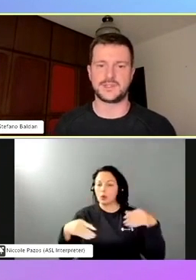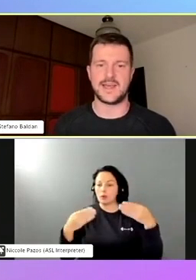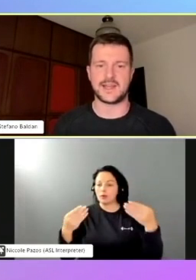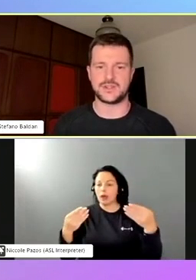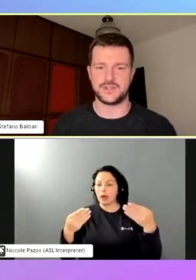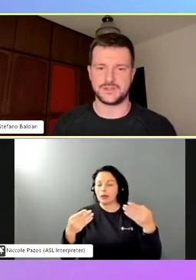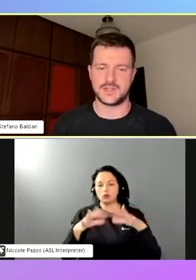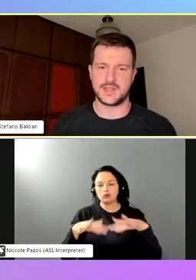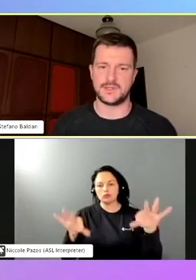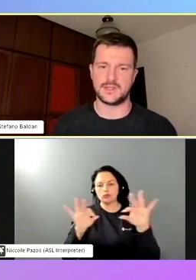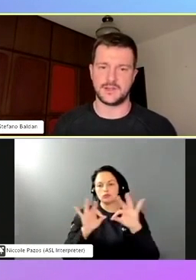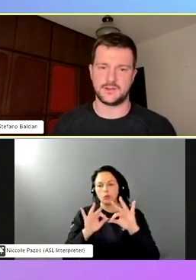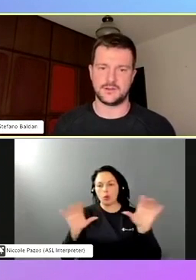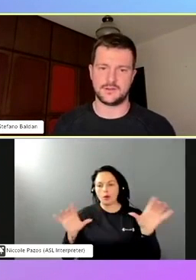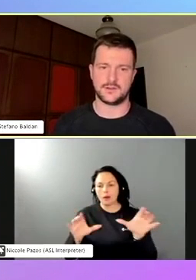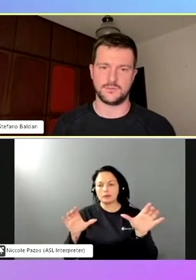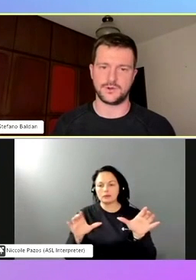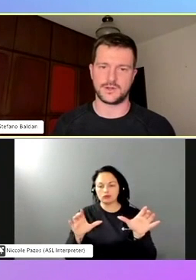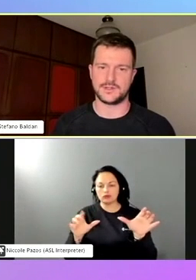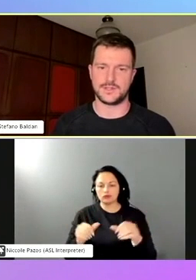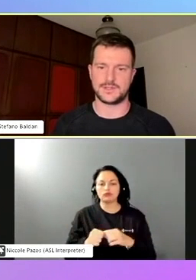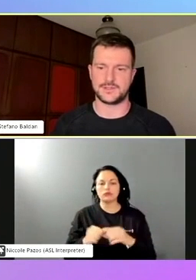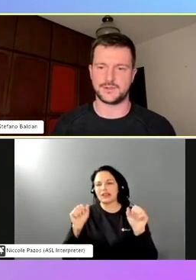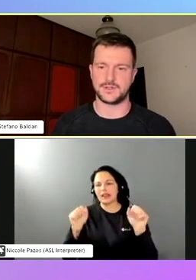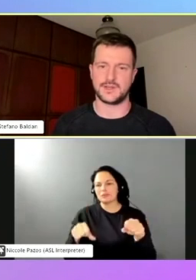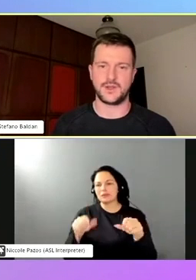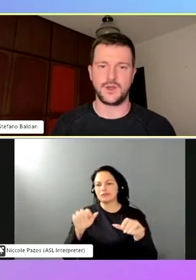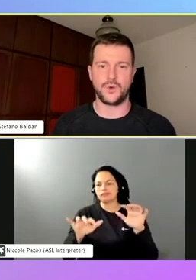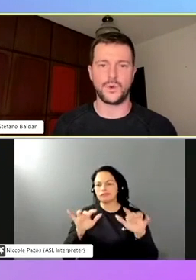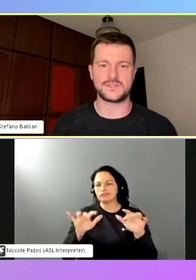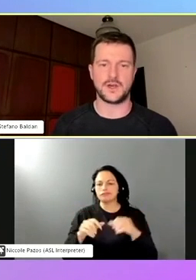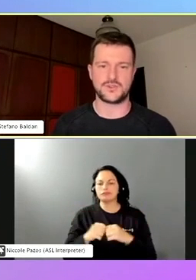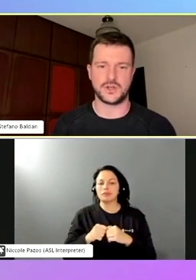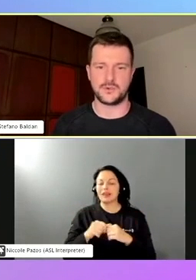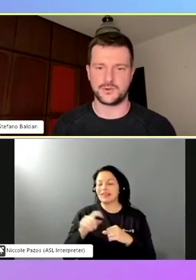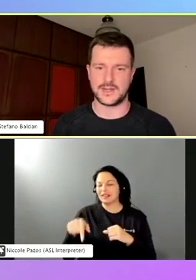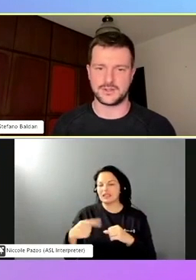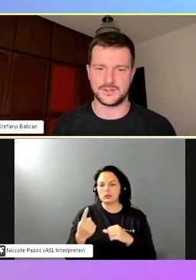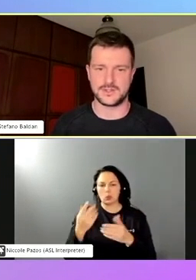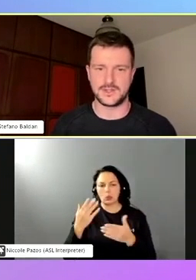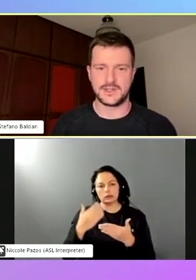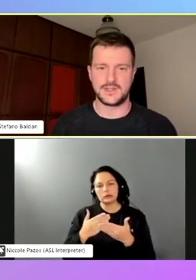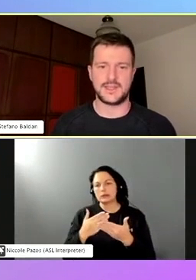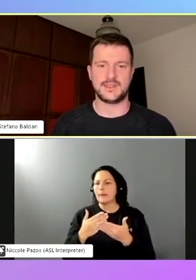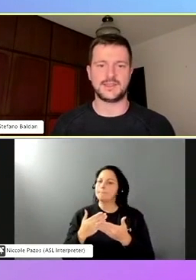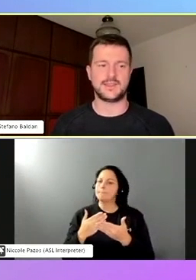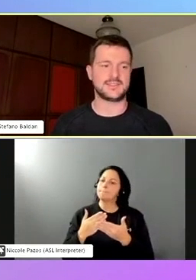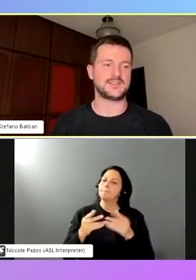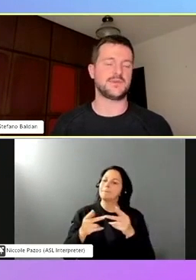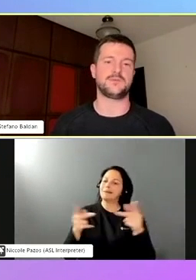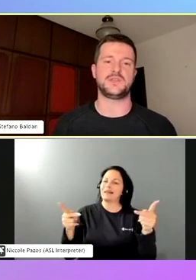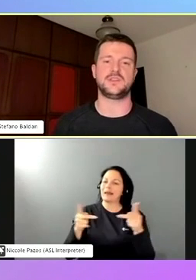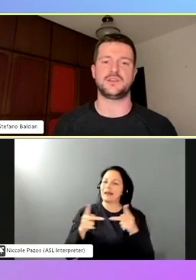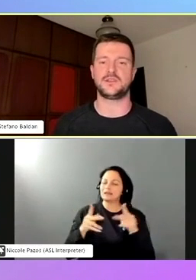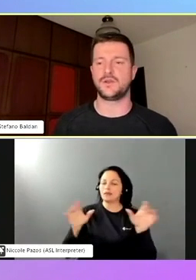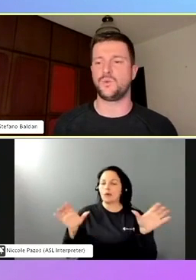and challenge. we tried a couple of the simple solutions, which was using the creation time of the widget